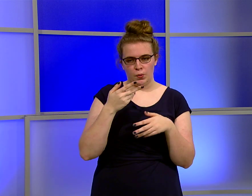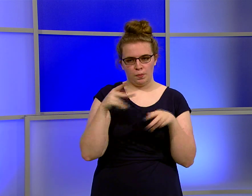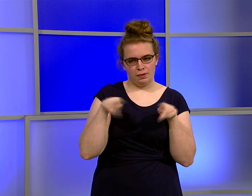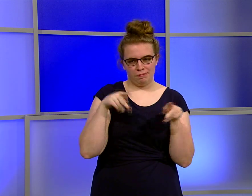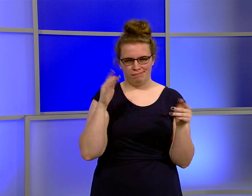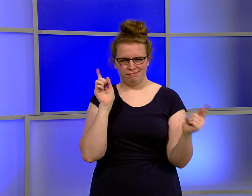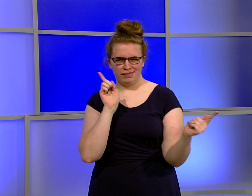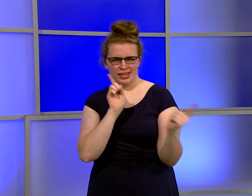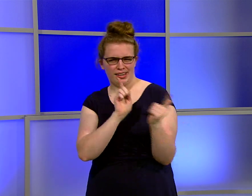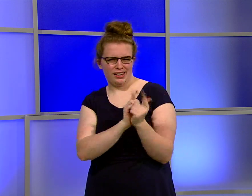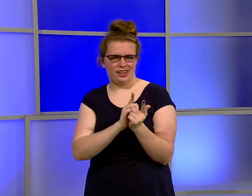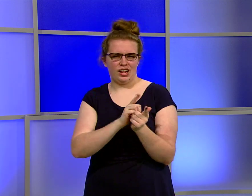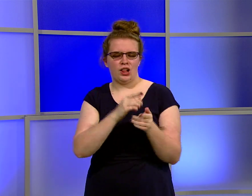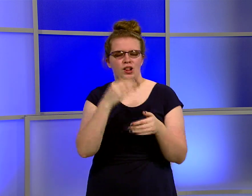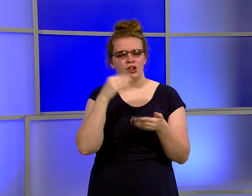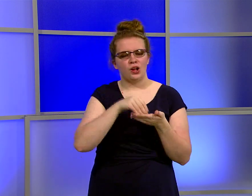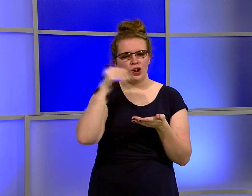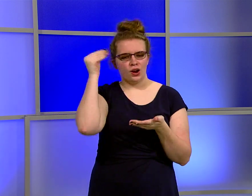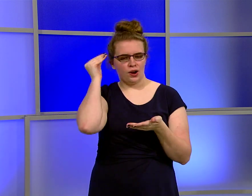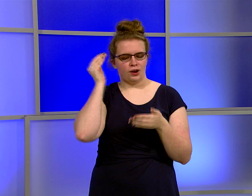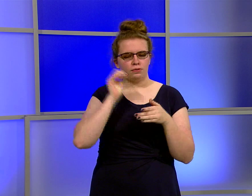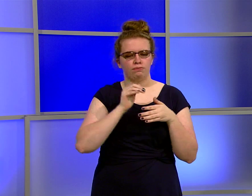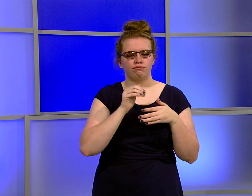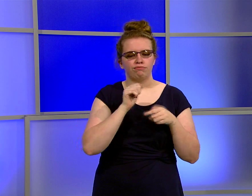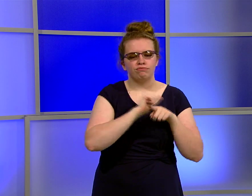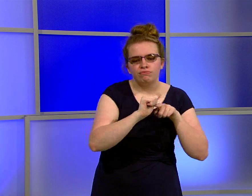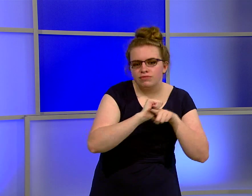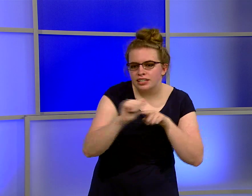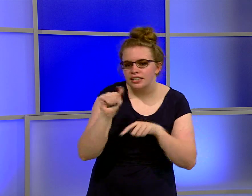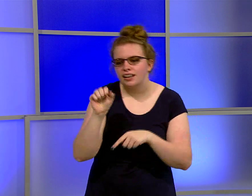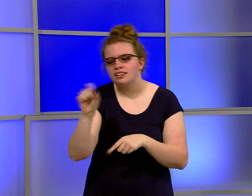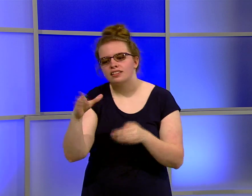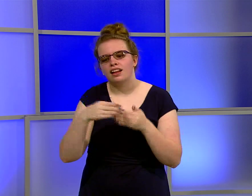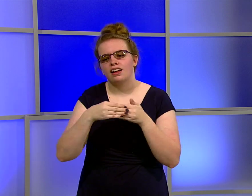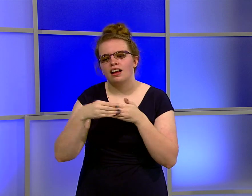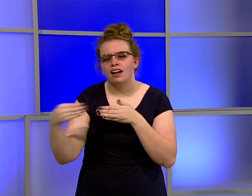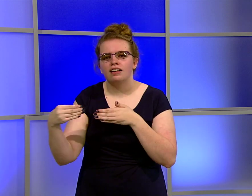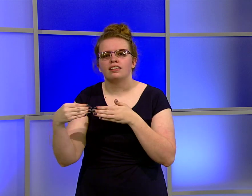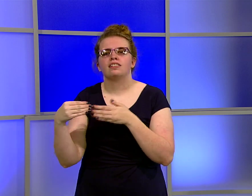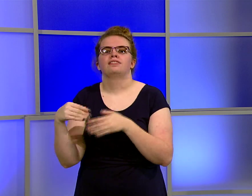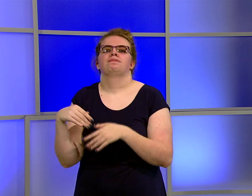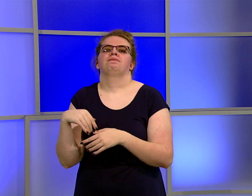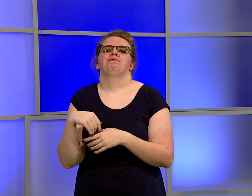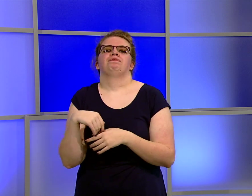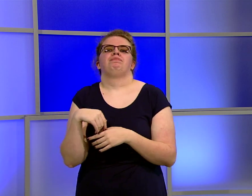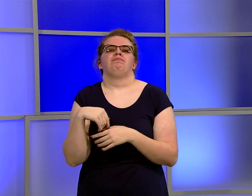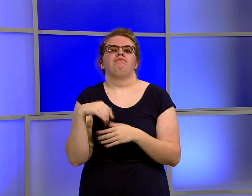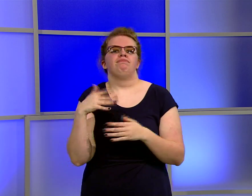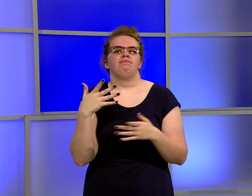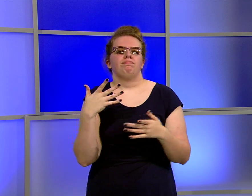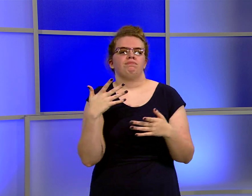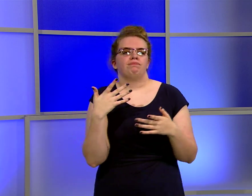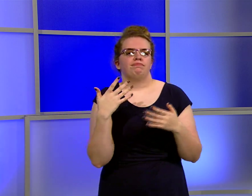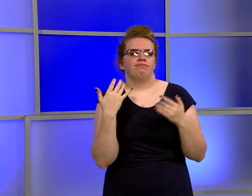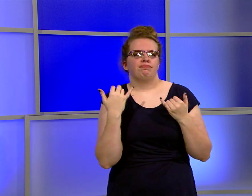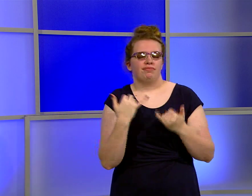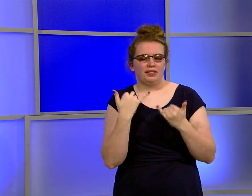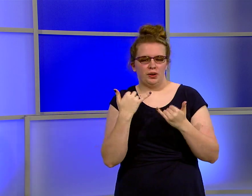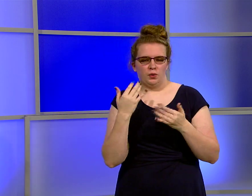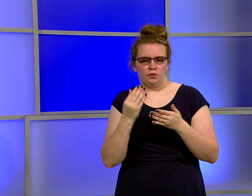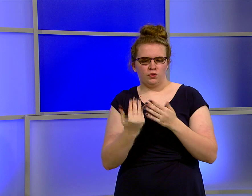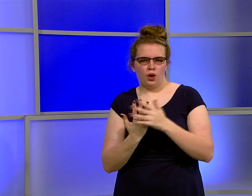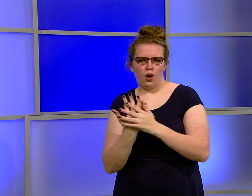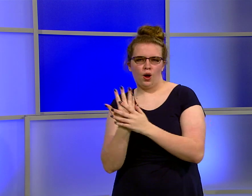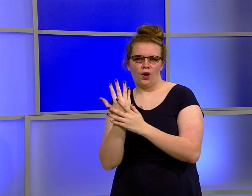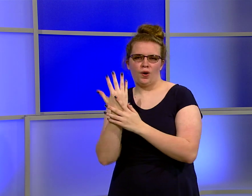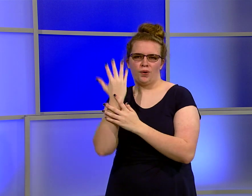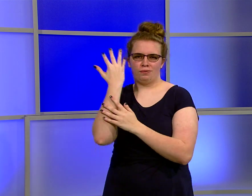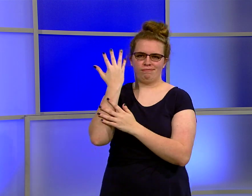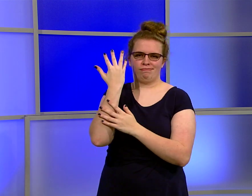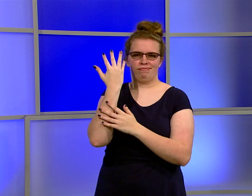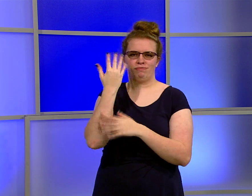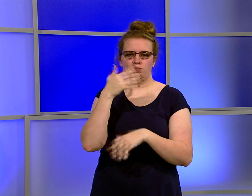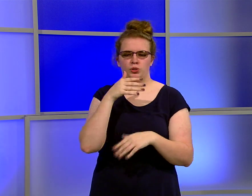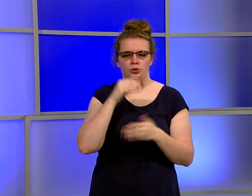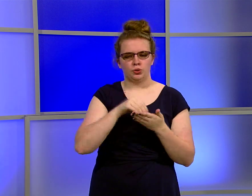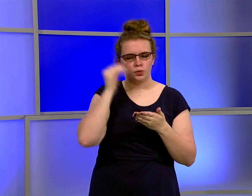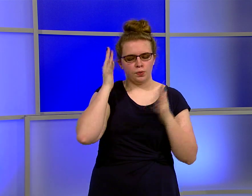skills this has led us as students and people to grow which in turn has led us to finding ourselves